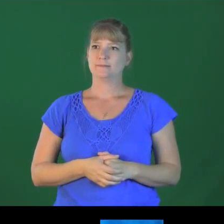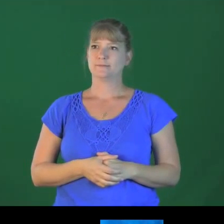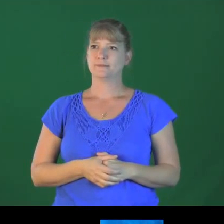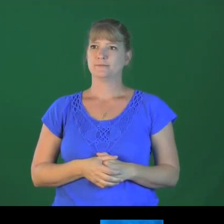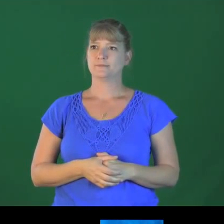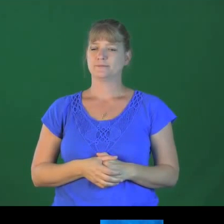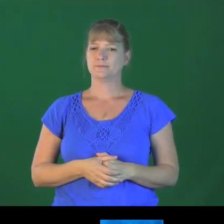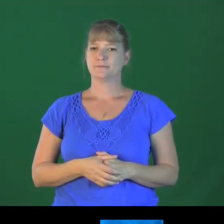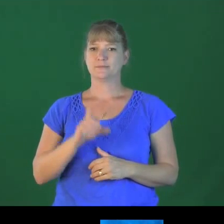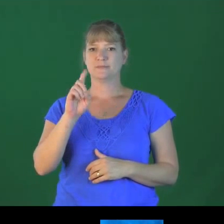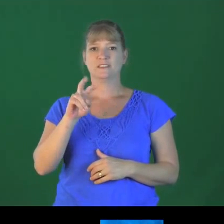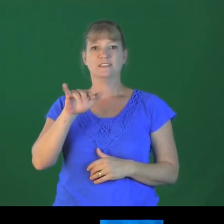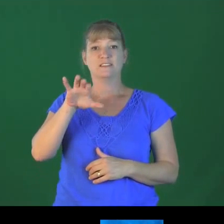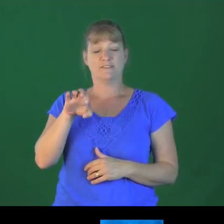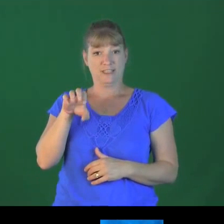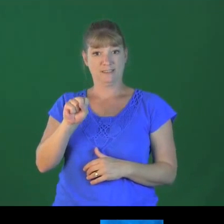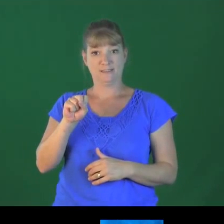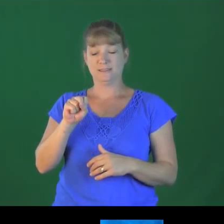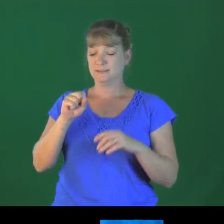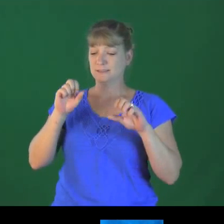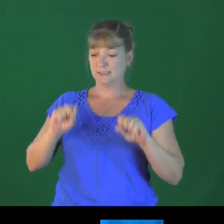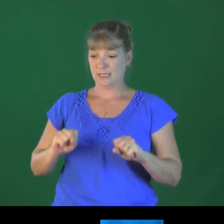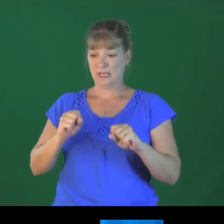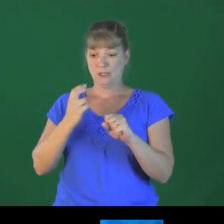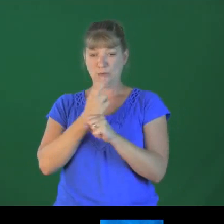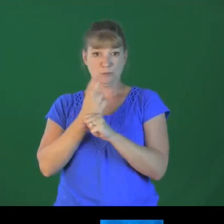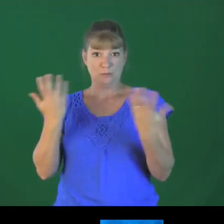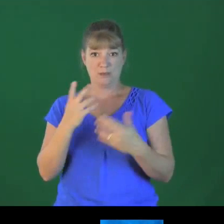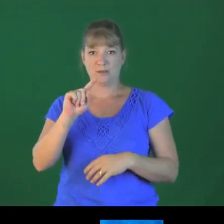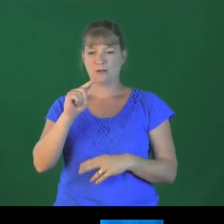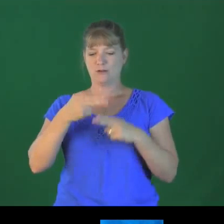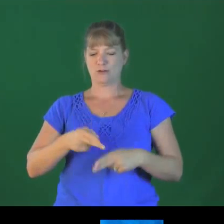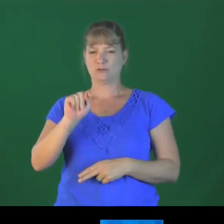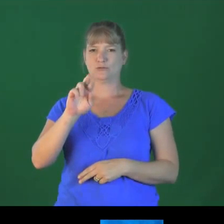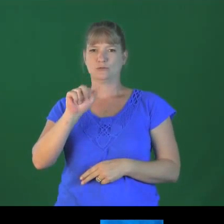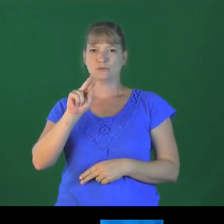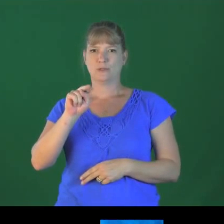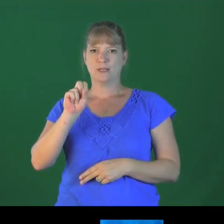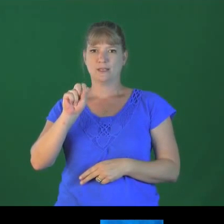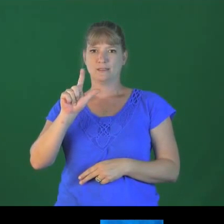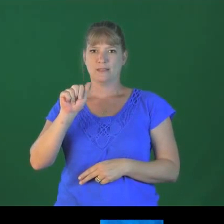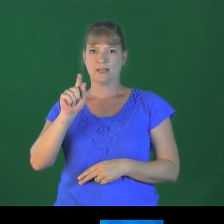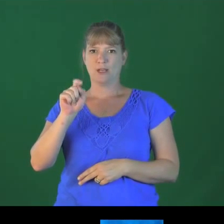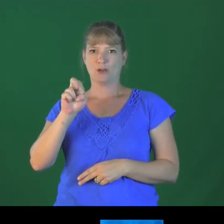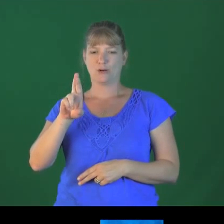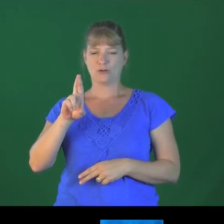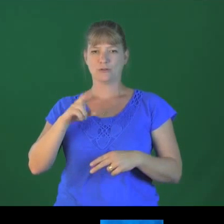One device that can be used is called a "translator". The hearing person types in words,